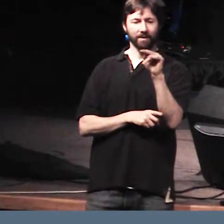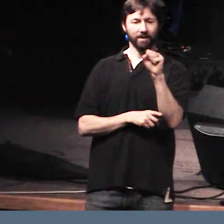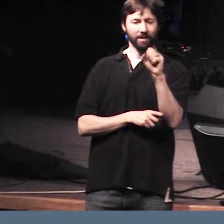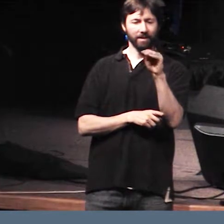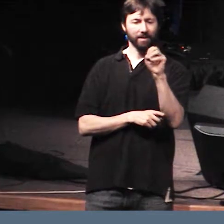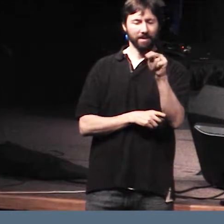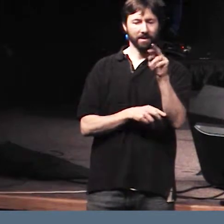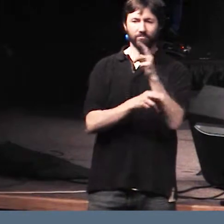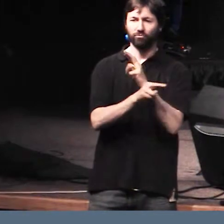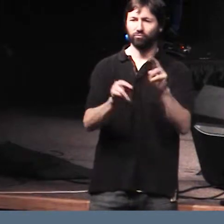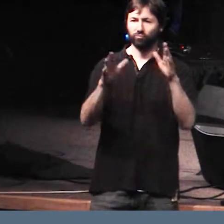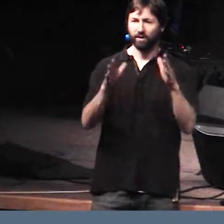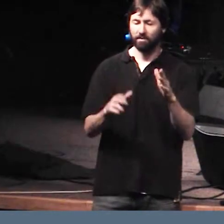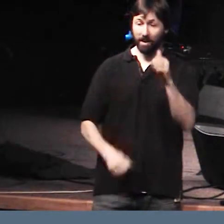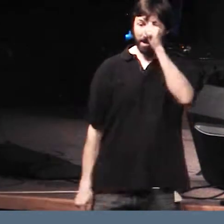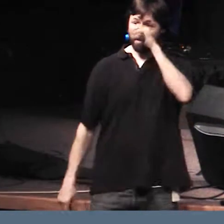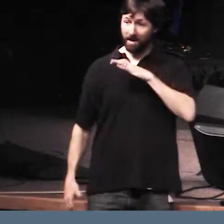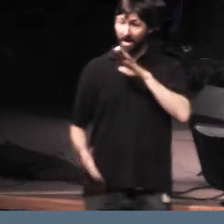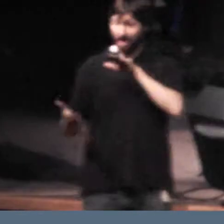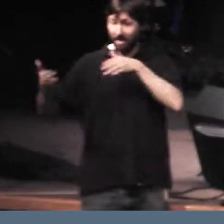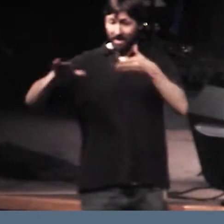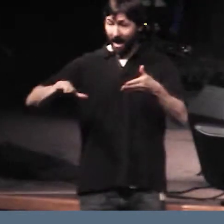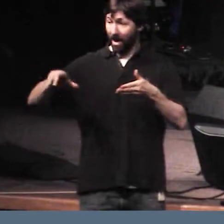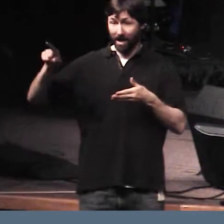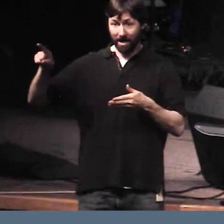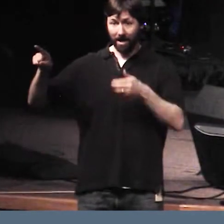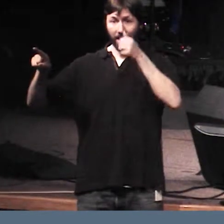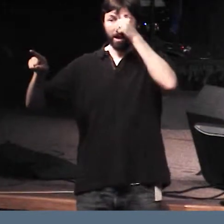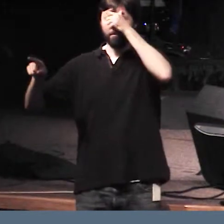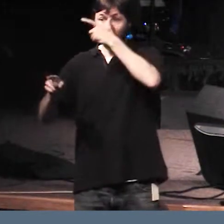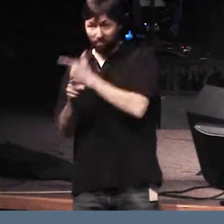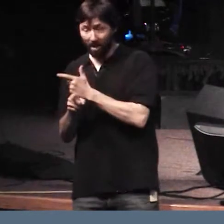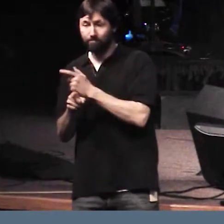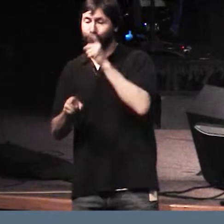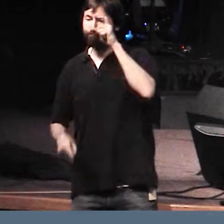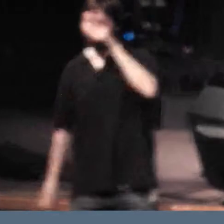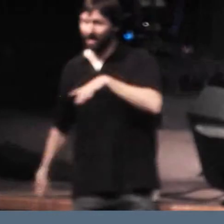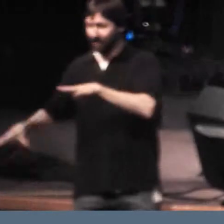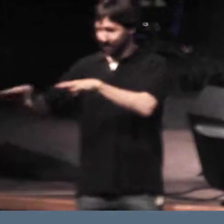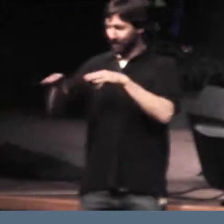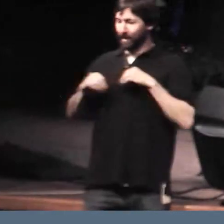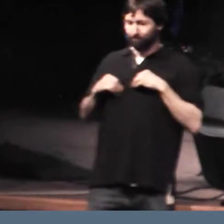if a man dies his brother has an obligation to a woman if she has no children who can take care of her